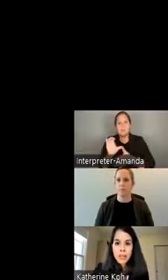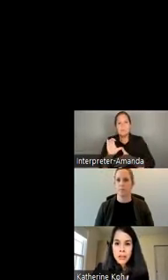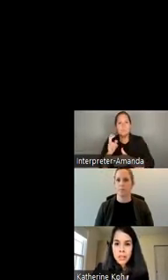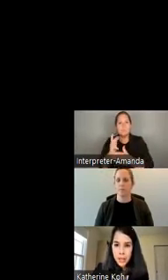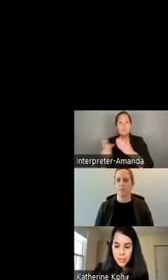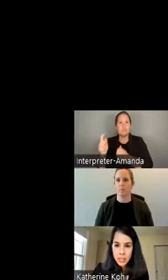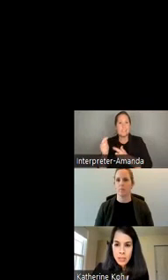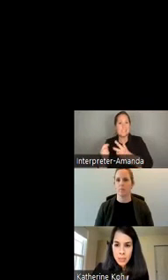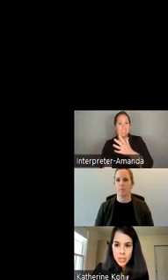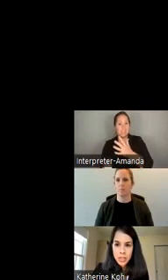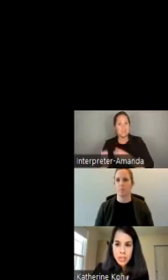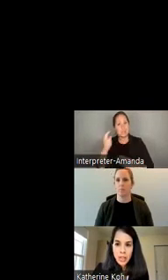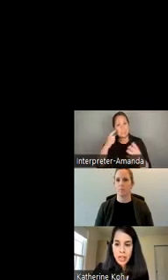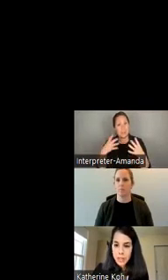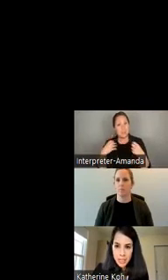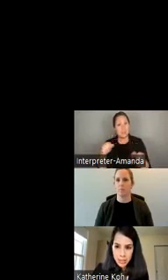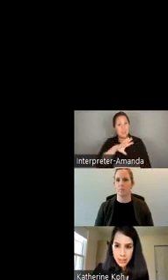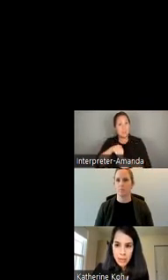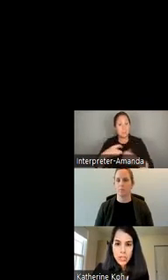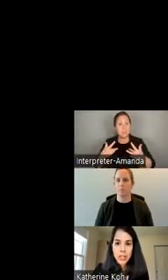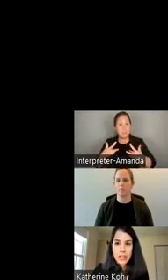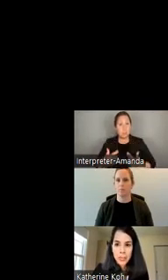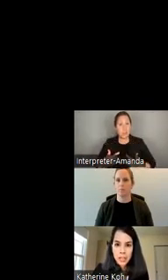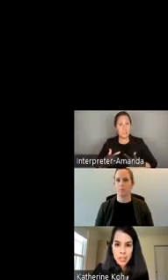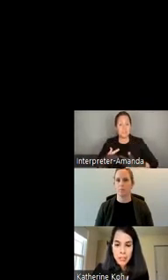um and the especially depression a lifetime history of depression a lifetime history of